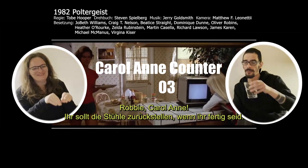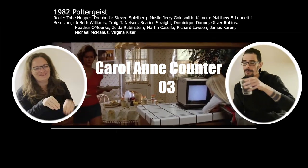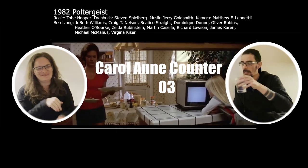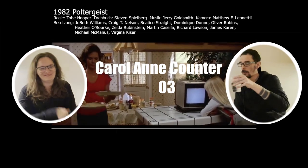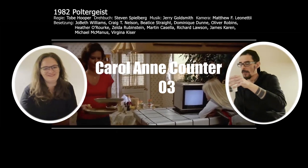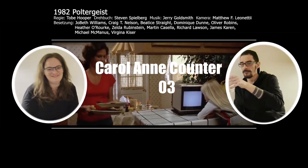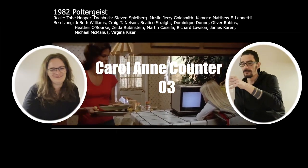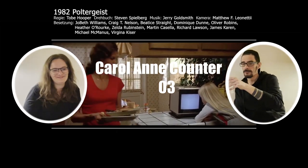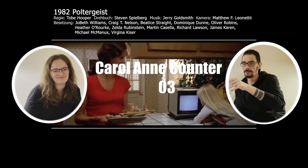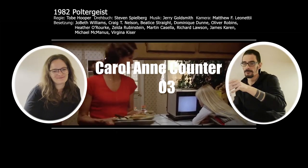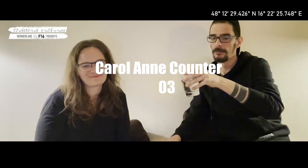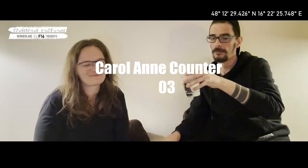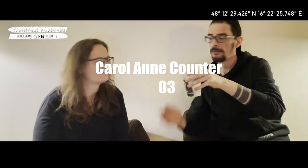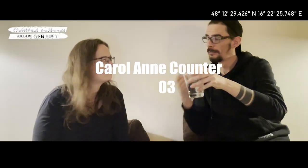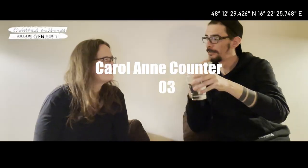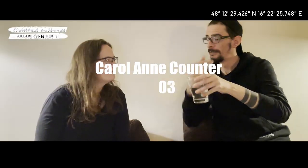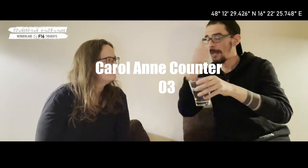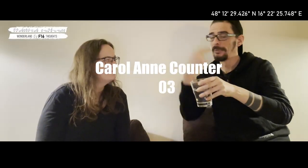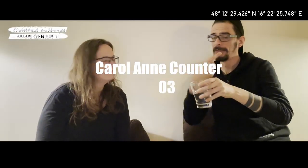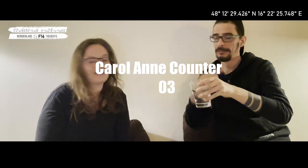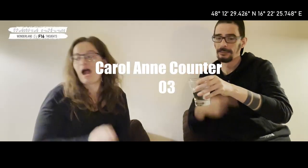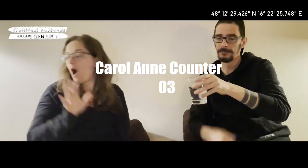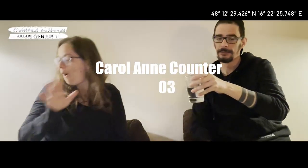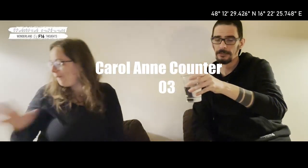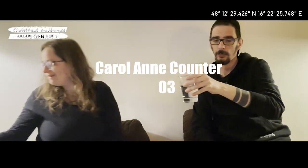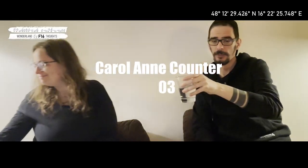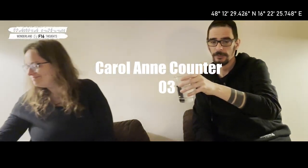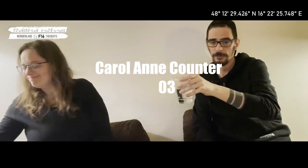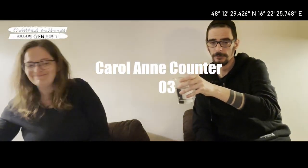Look, there's her name again! The name was said again.